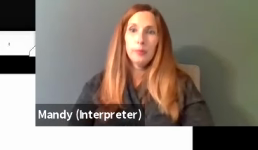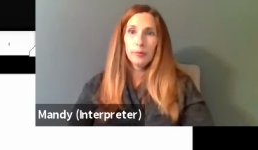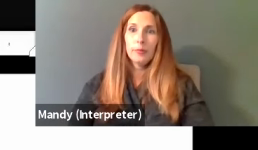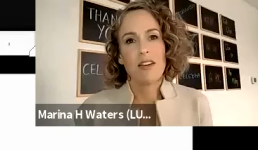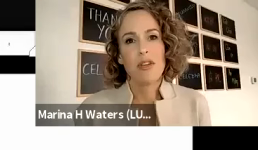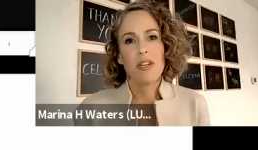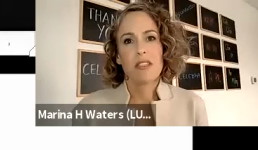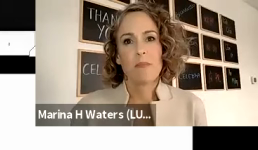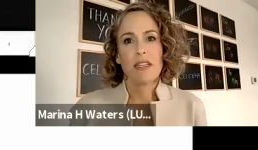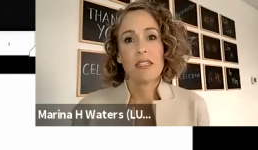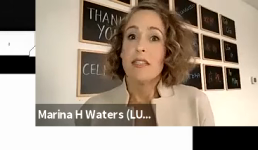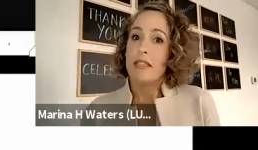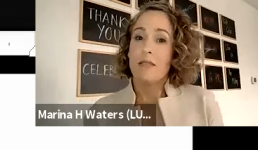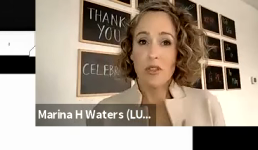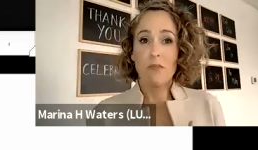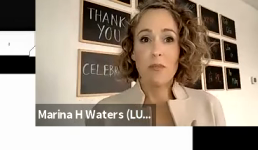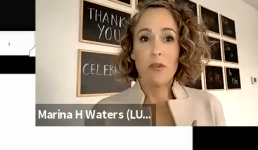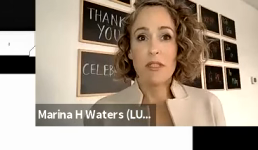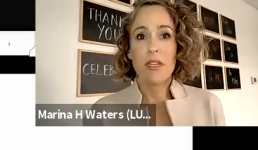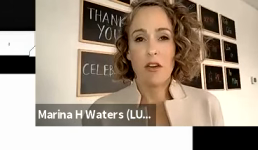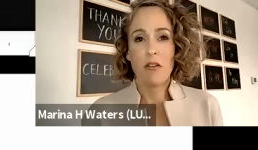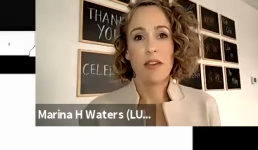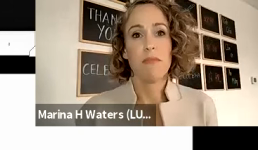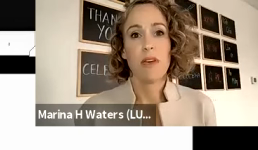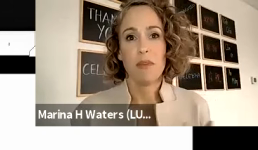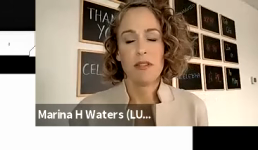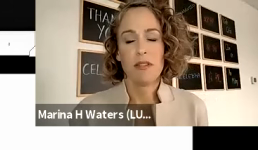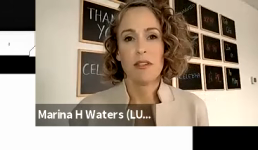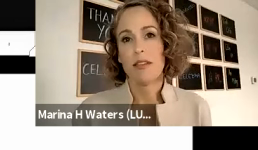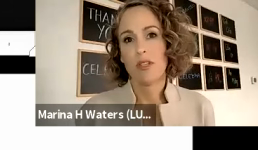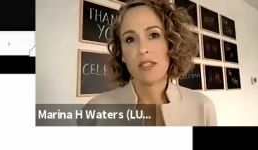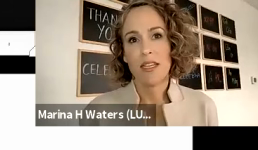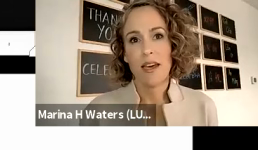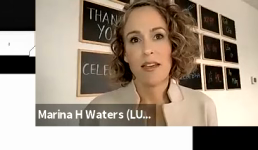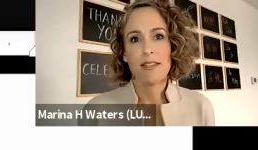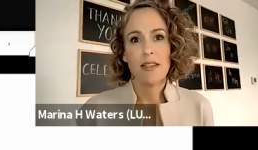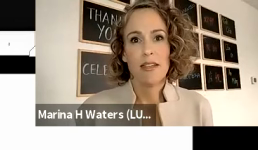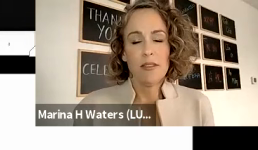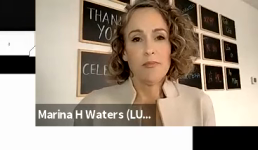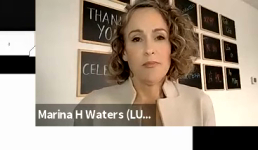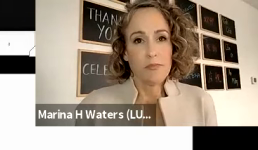And I would expect most people would say no, I am happy to see someone said yes,